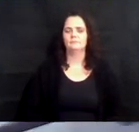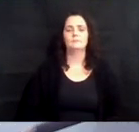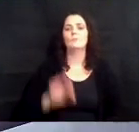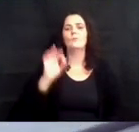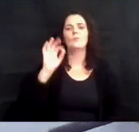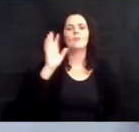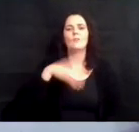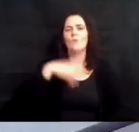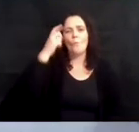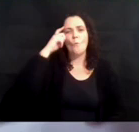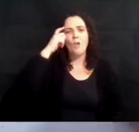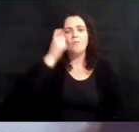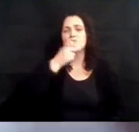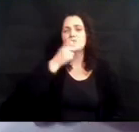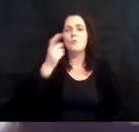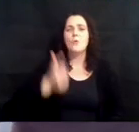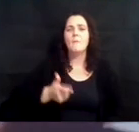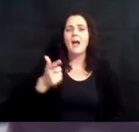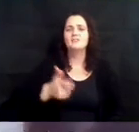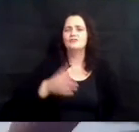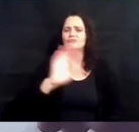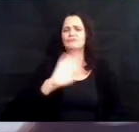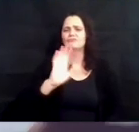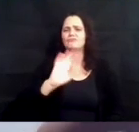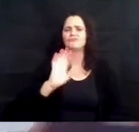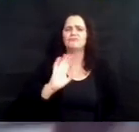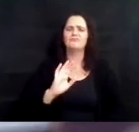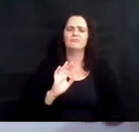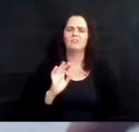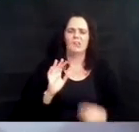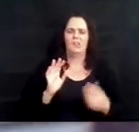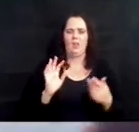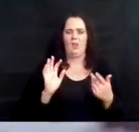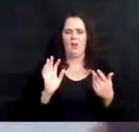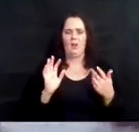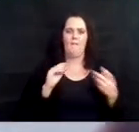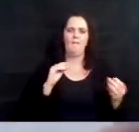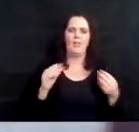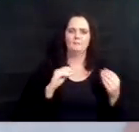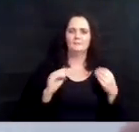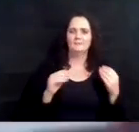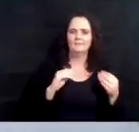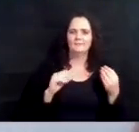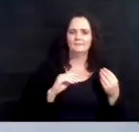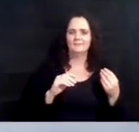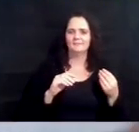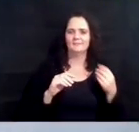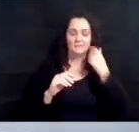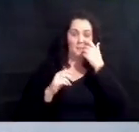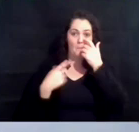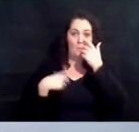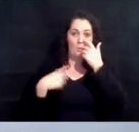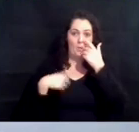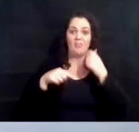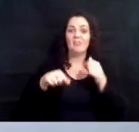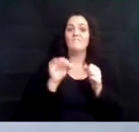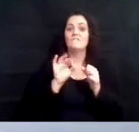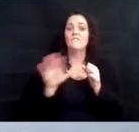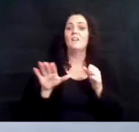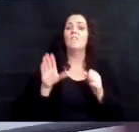Not worry about too much about any detail at this point because the beauty of this is going to be in the movement that we create.